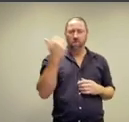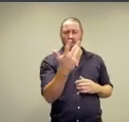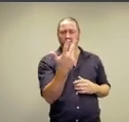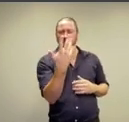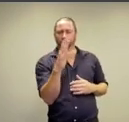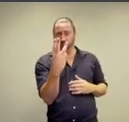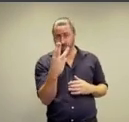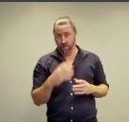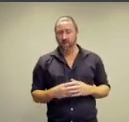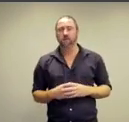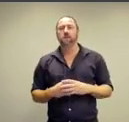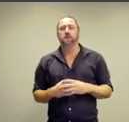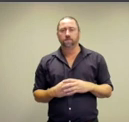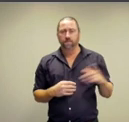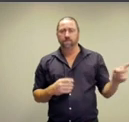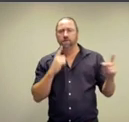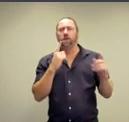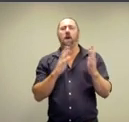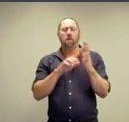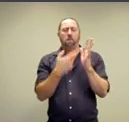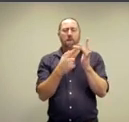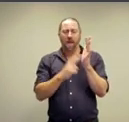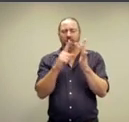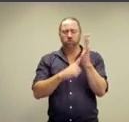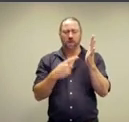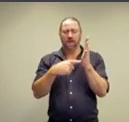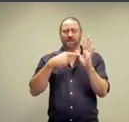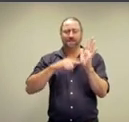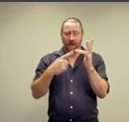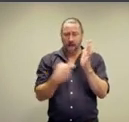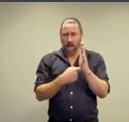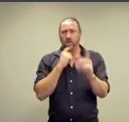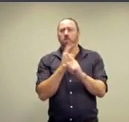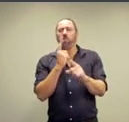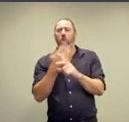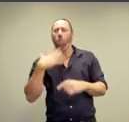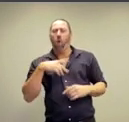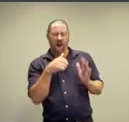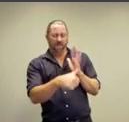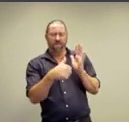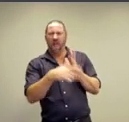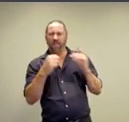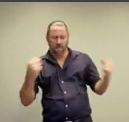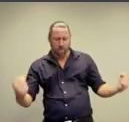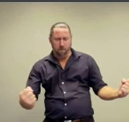So, I want to quote from theorist, Marvin J Taylor as I now reflect on why the leather jacket held such power and you